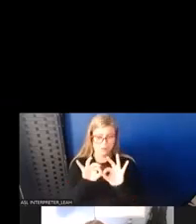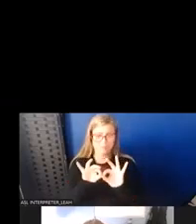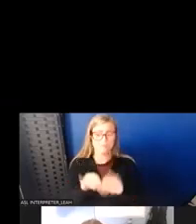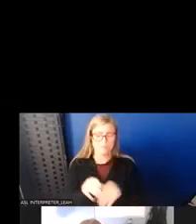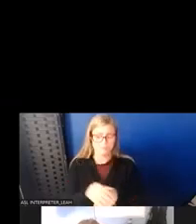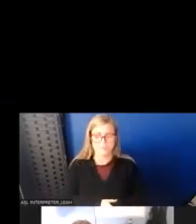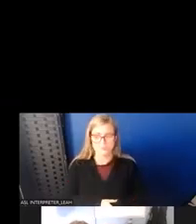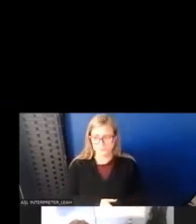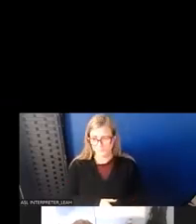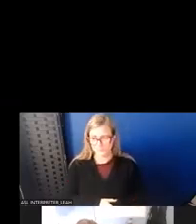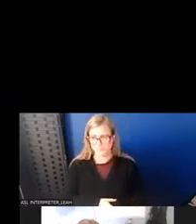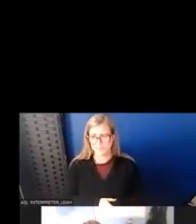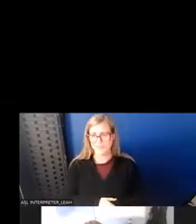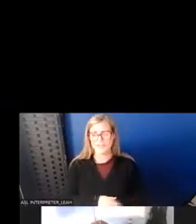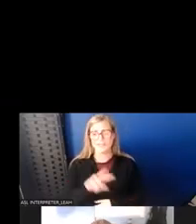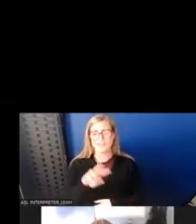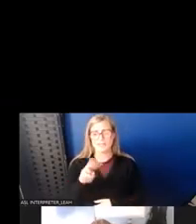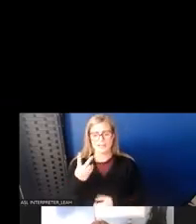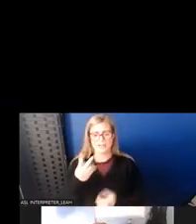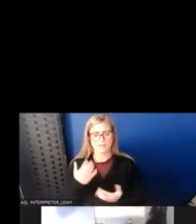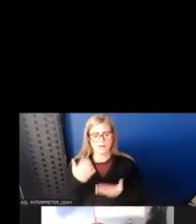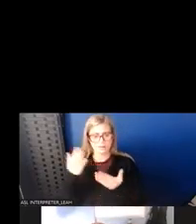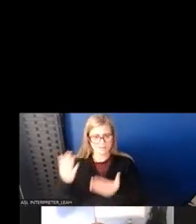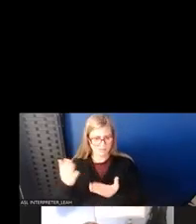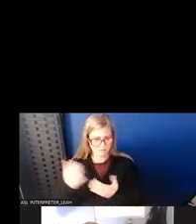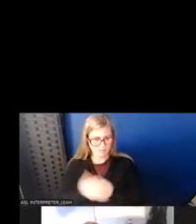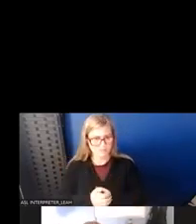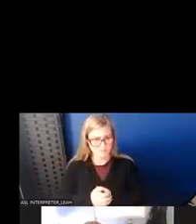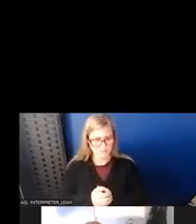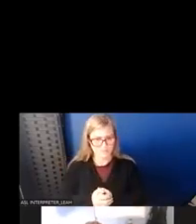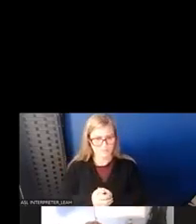A second recommendation is that you want to have your entire